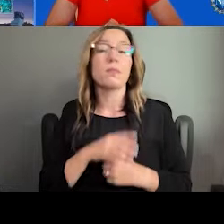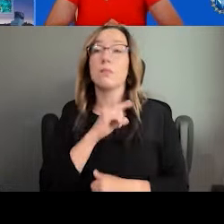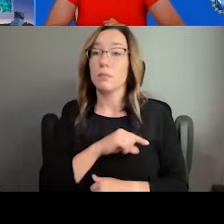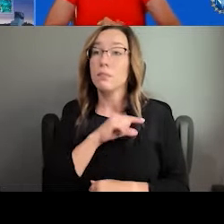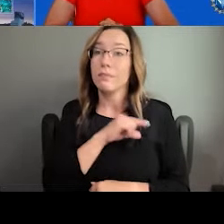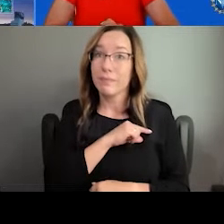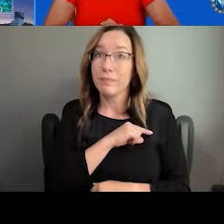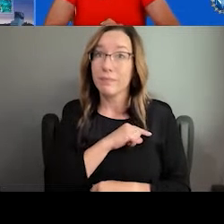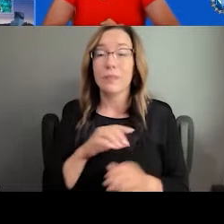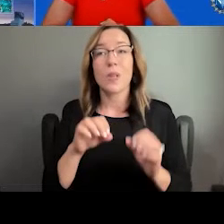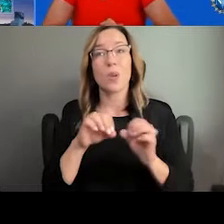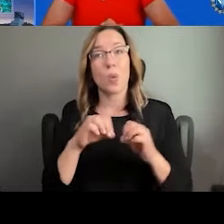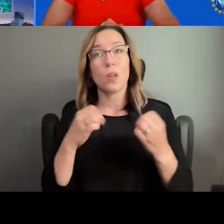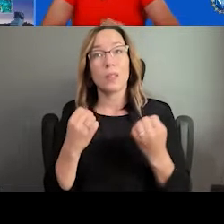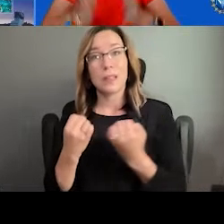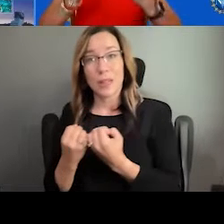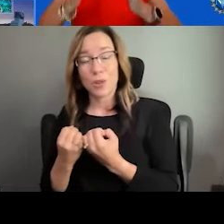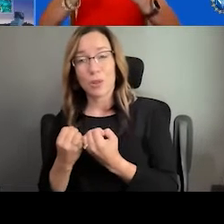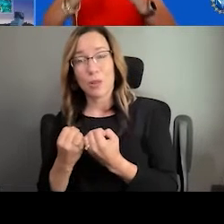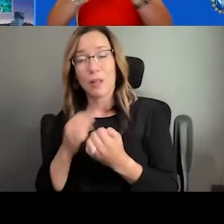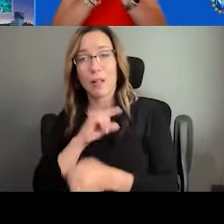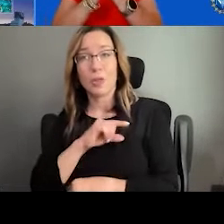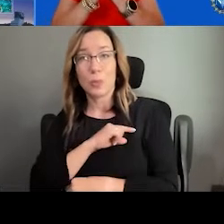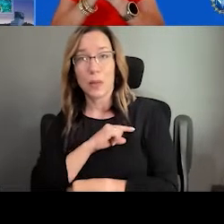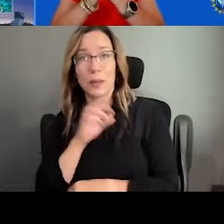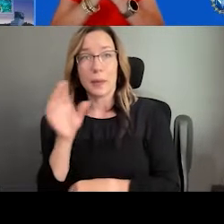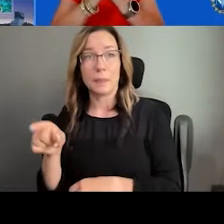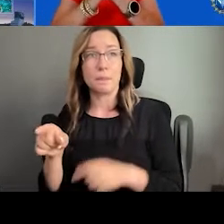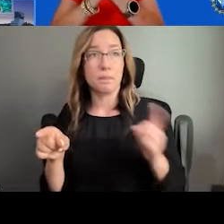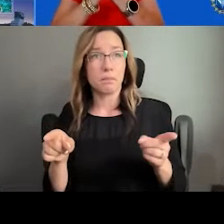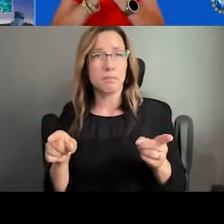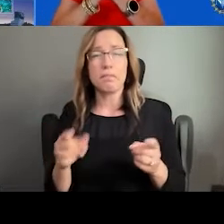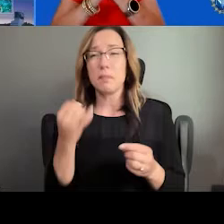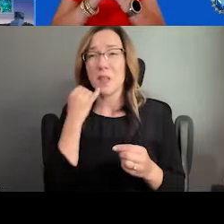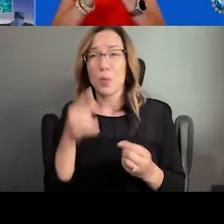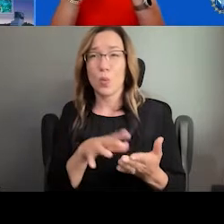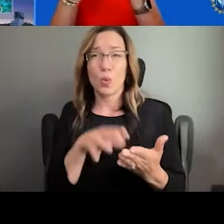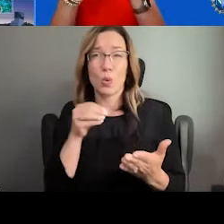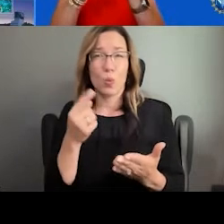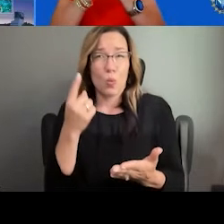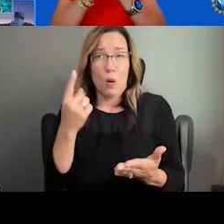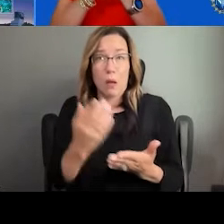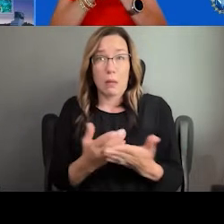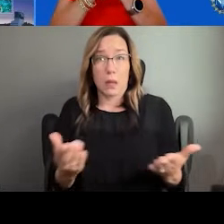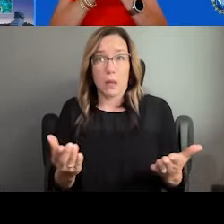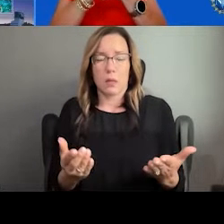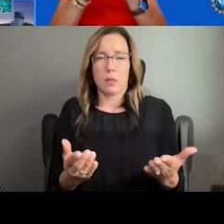Organizational Eligibility. If you take one thing away from this webinar, please let it be this.